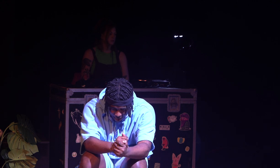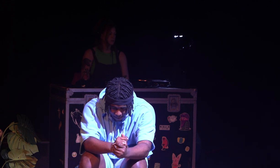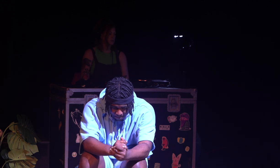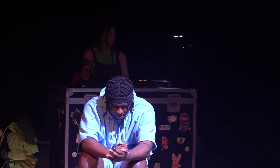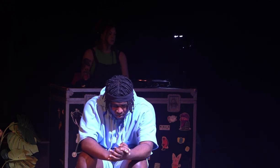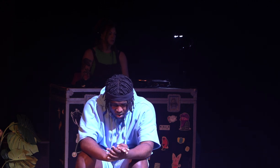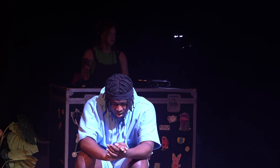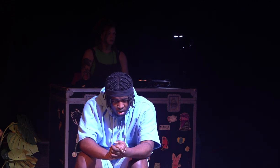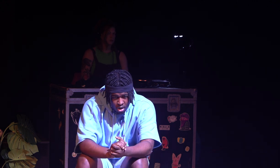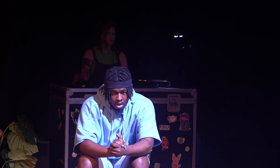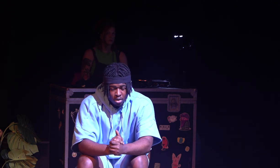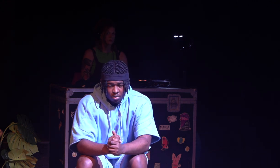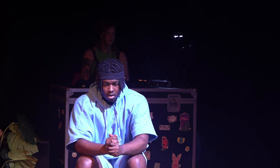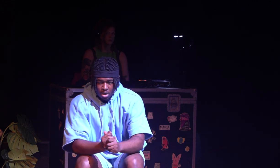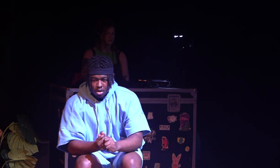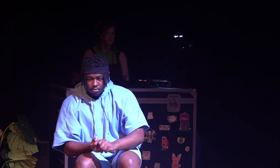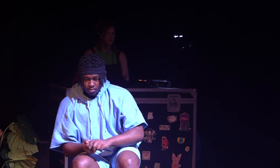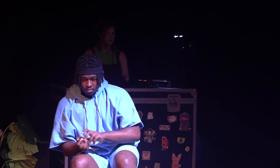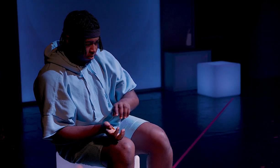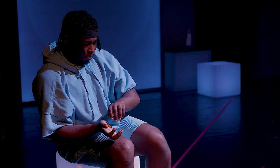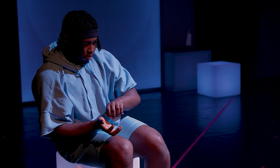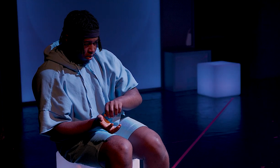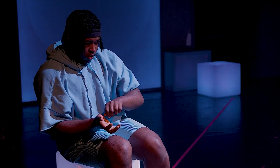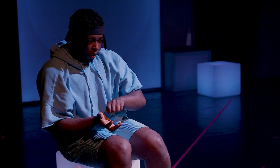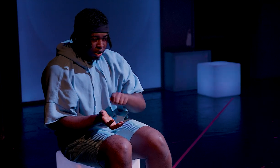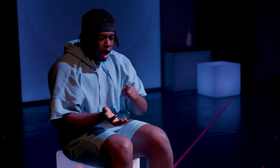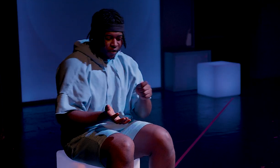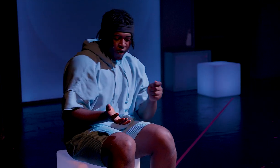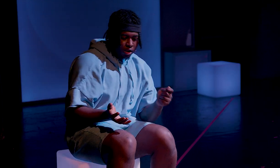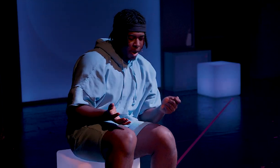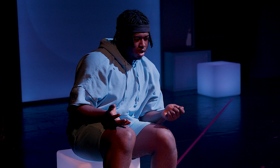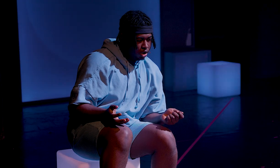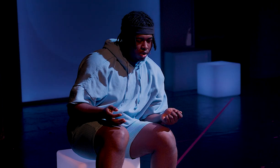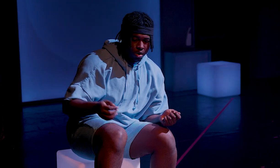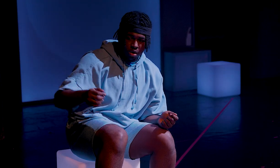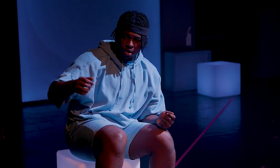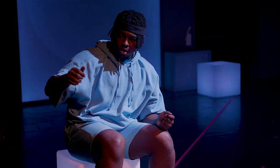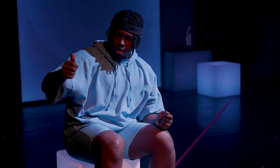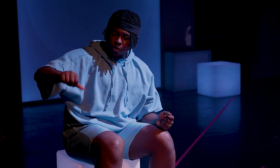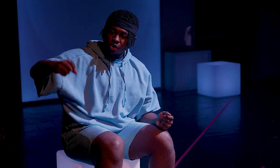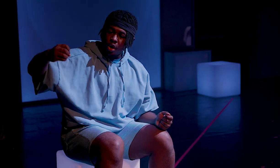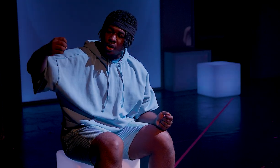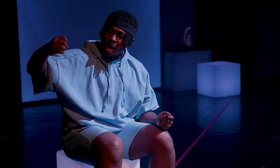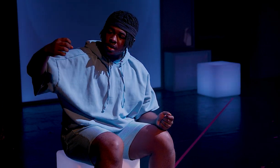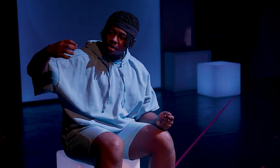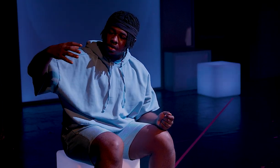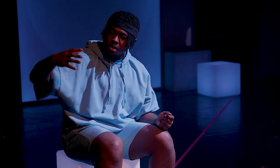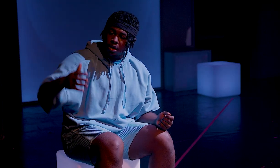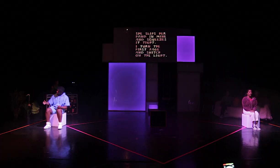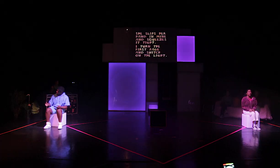So I turn the first page and switch on the lights.